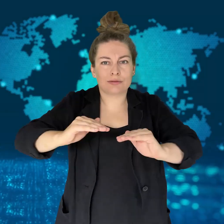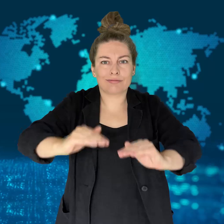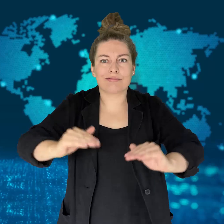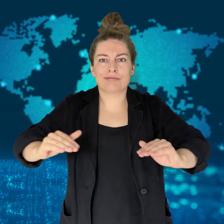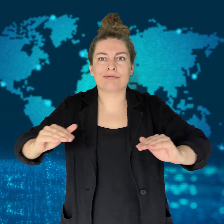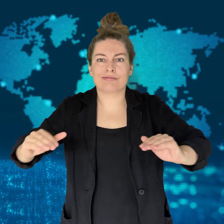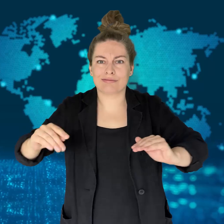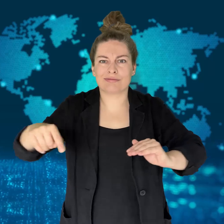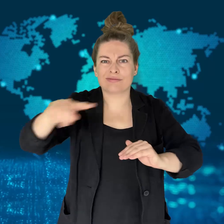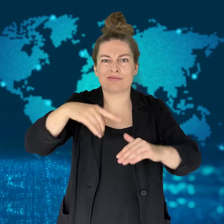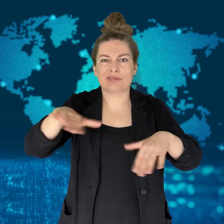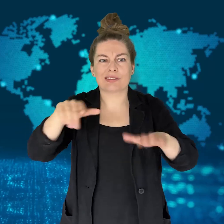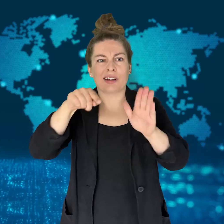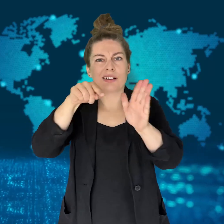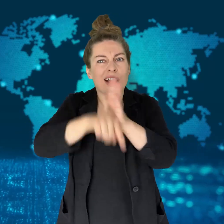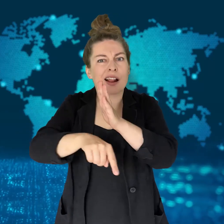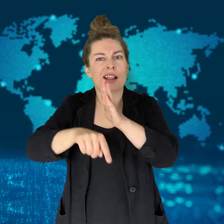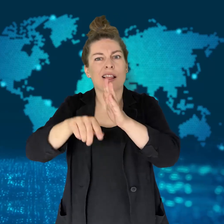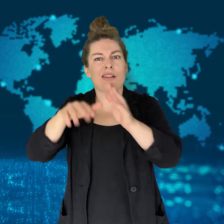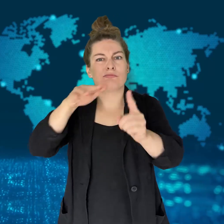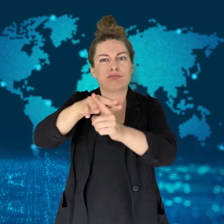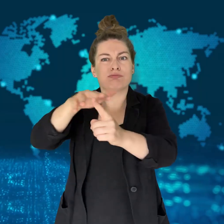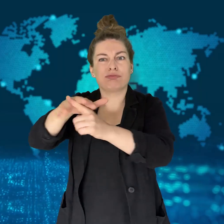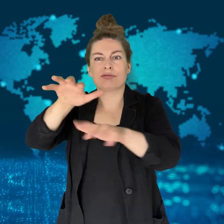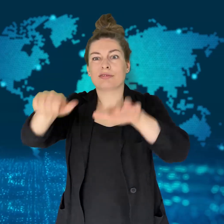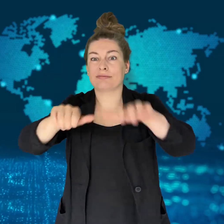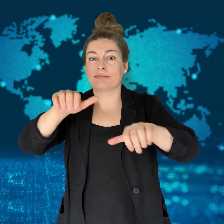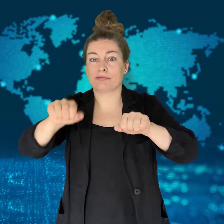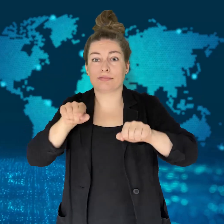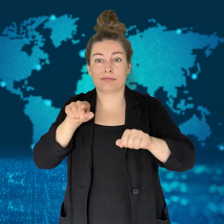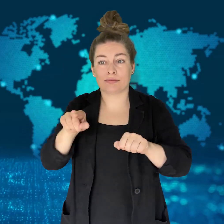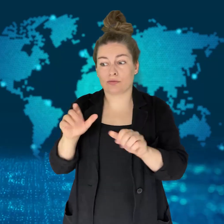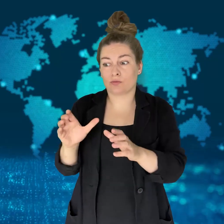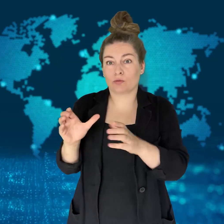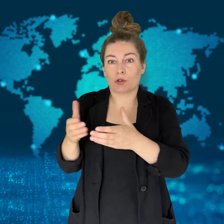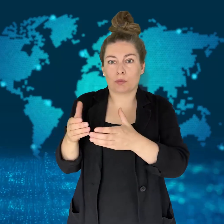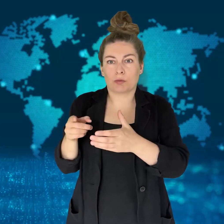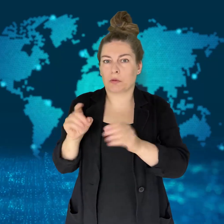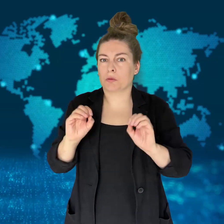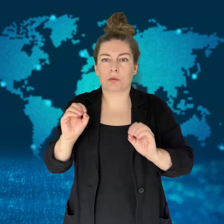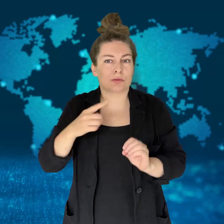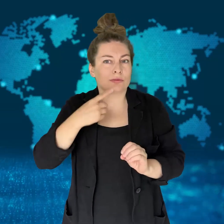It is suspected that the three may have roots in an extremist group -